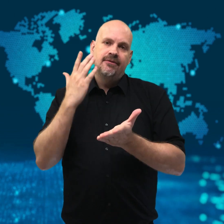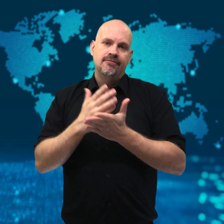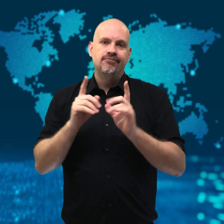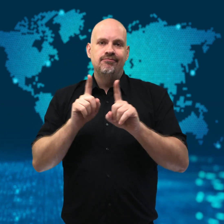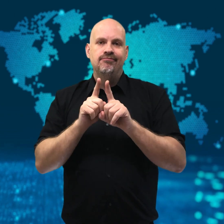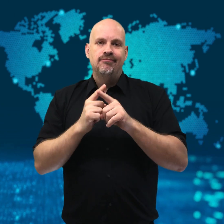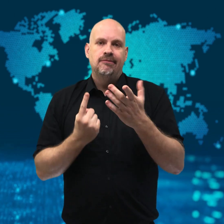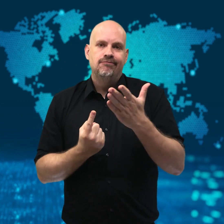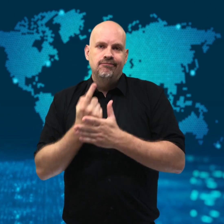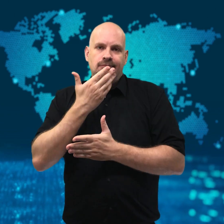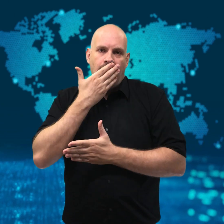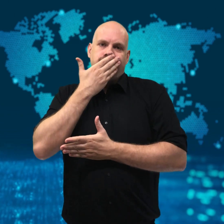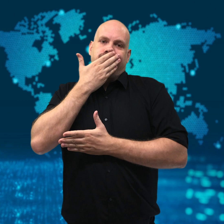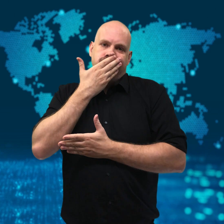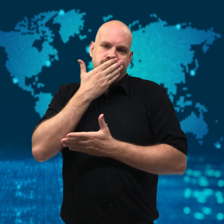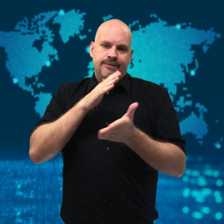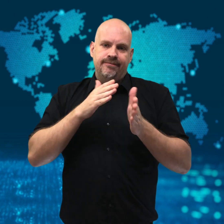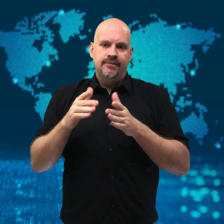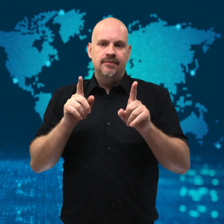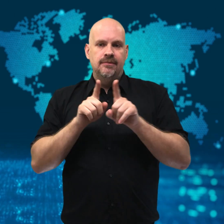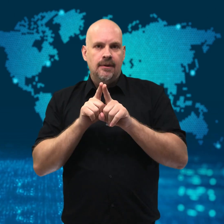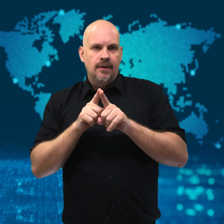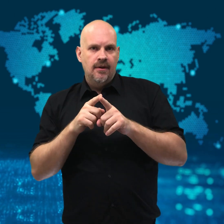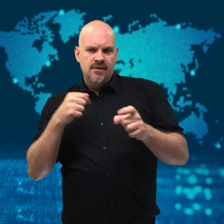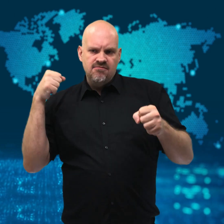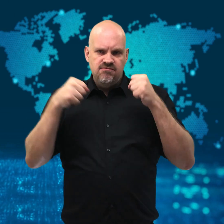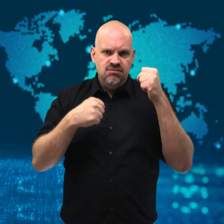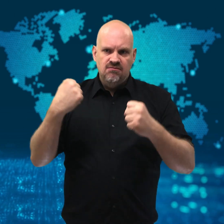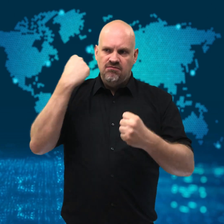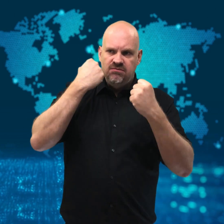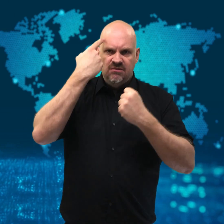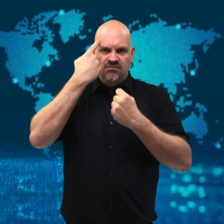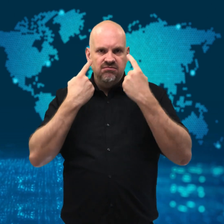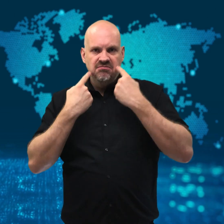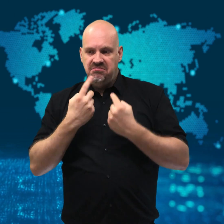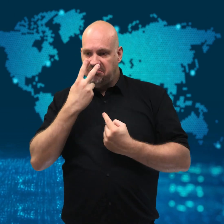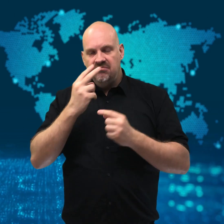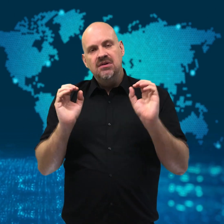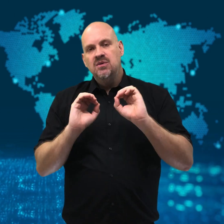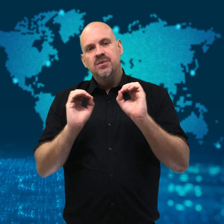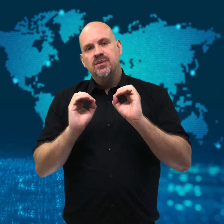as no signs of violence were found.